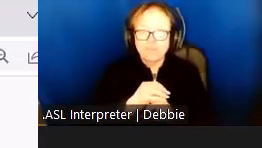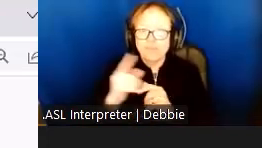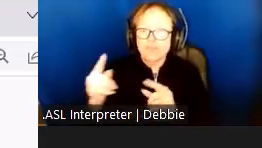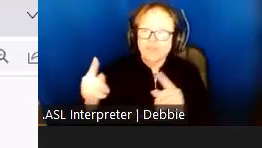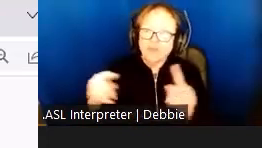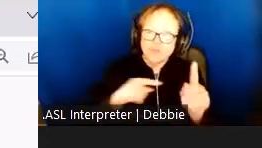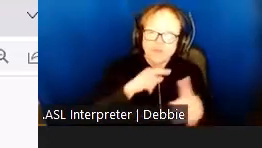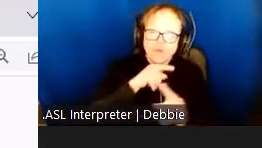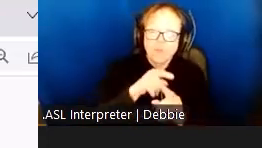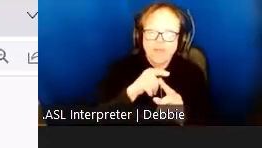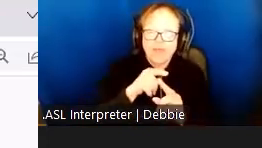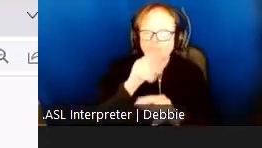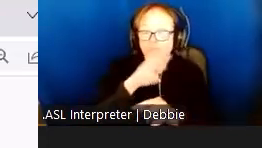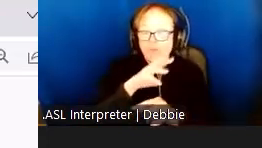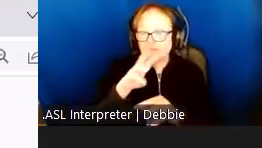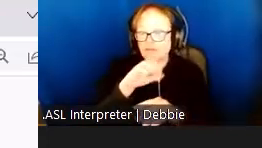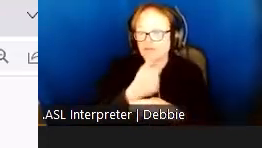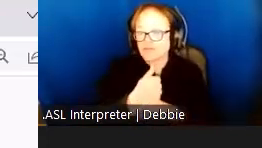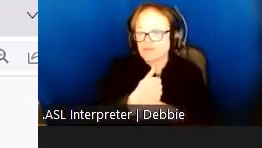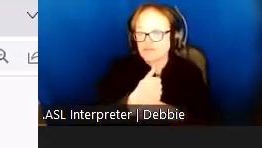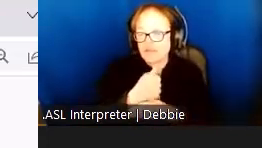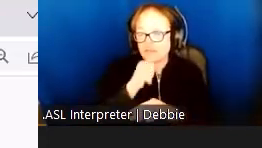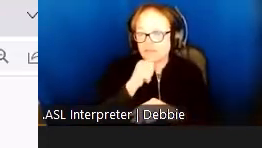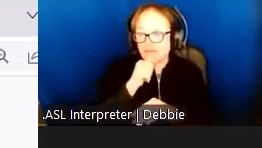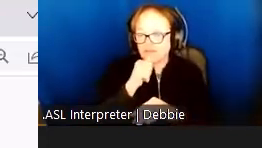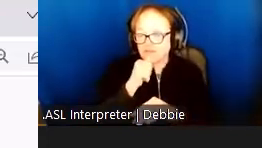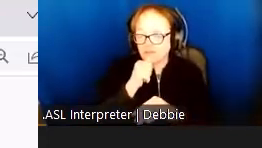you can set your password to finish activating your account.